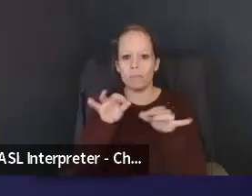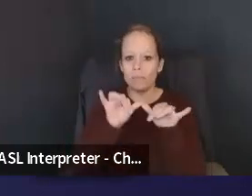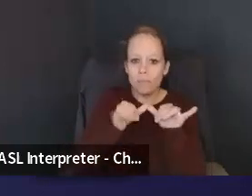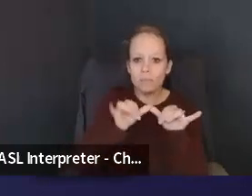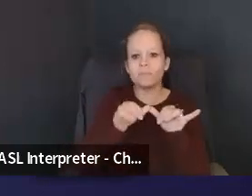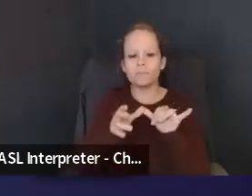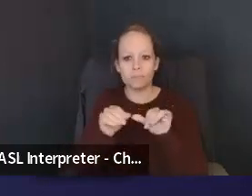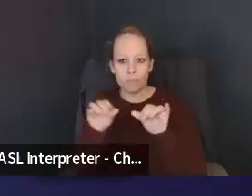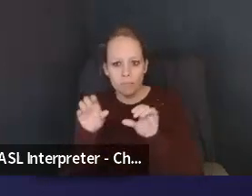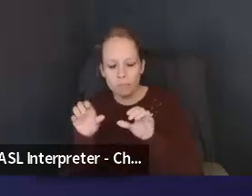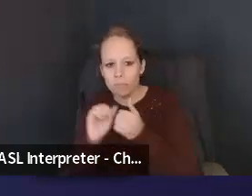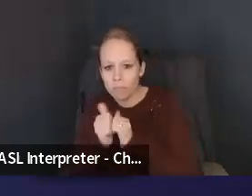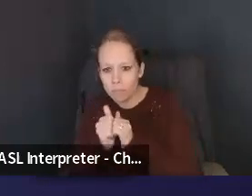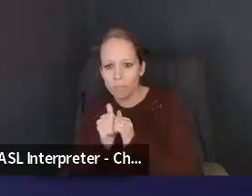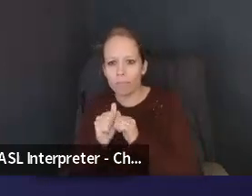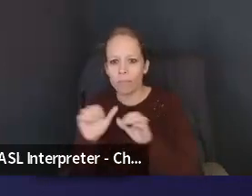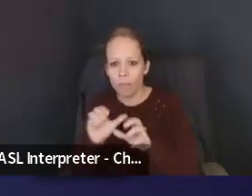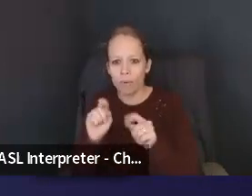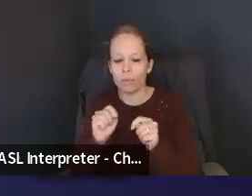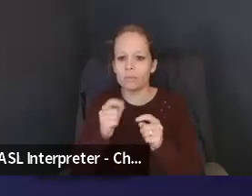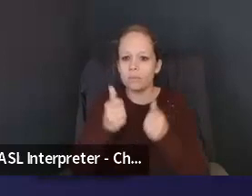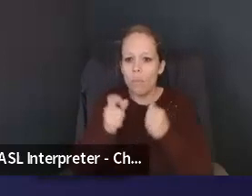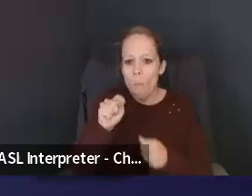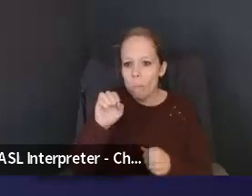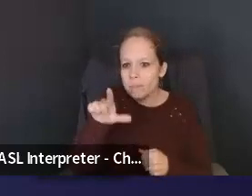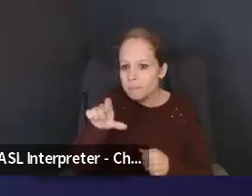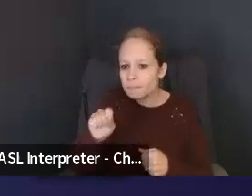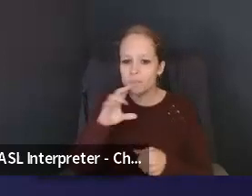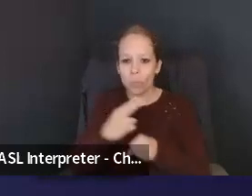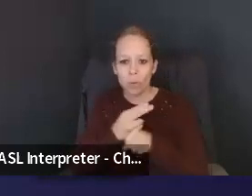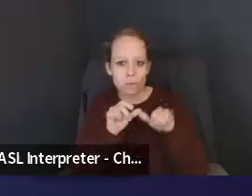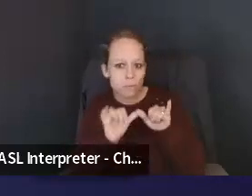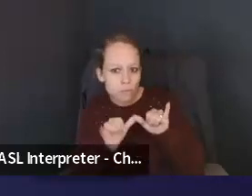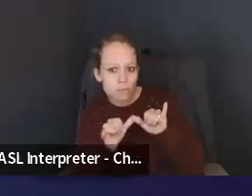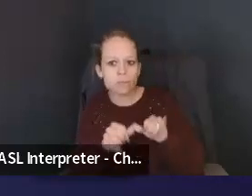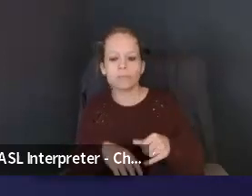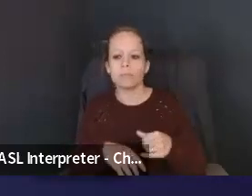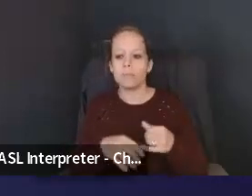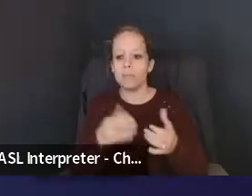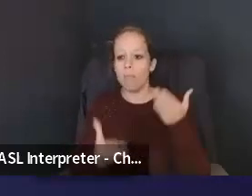go about measuring the impact? What tools are you going to use? Whether that's customer satisfaction